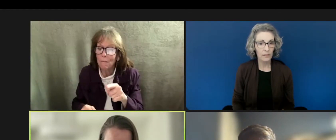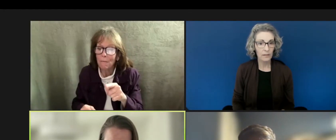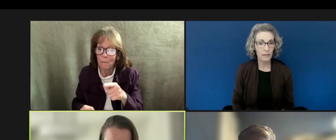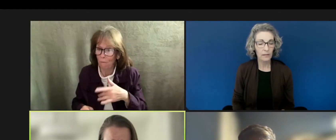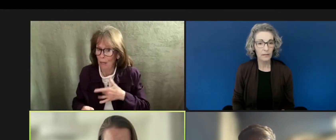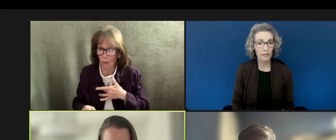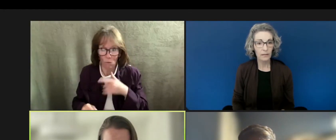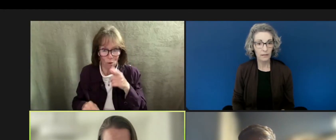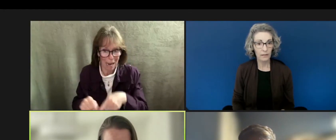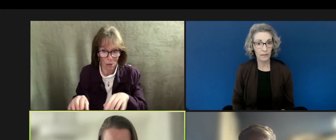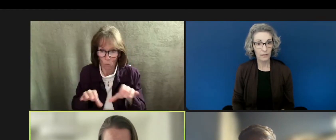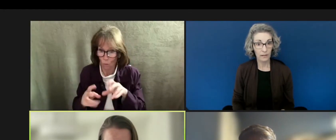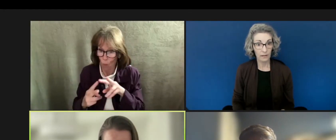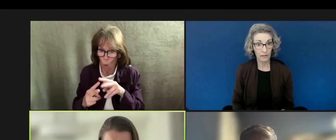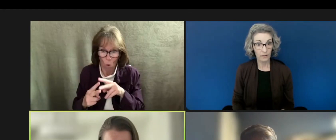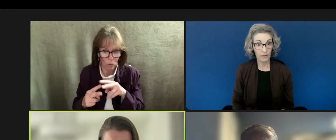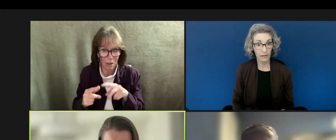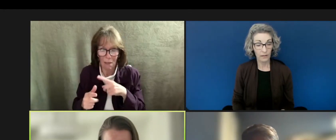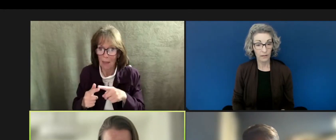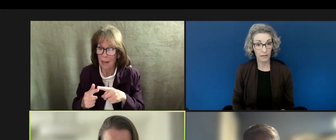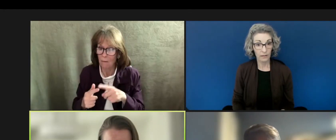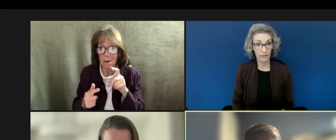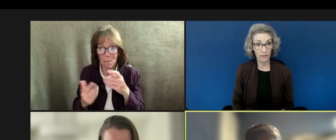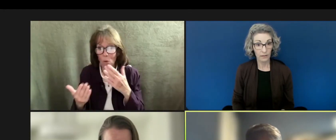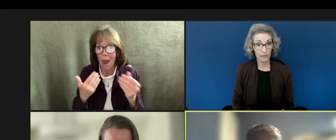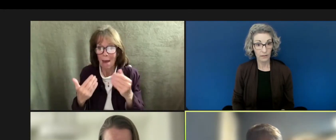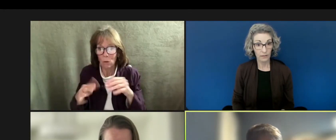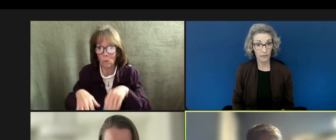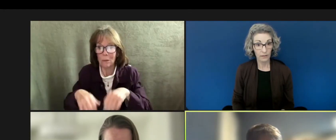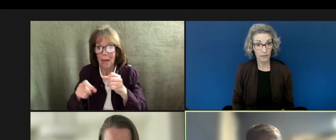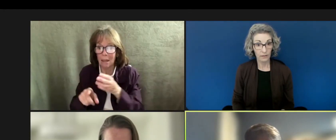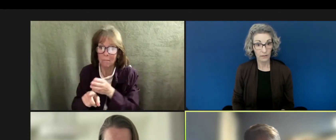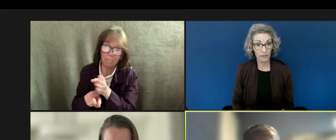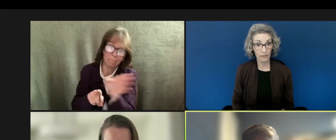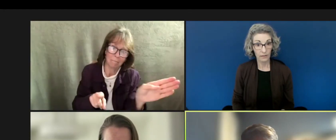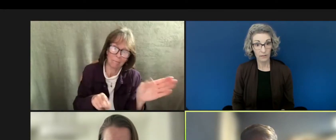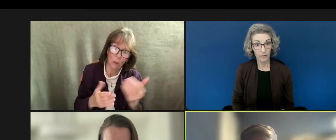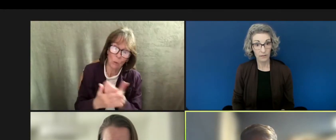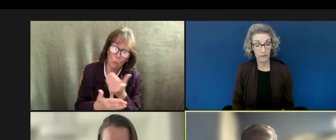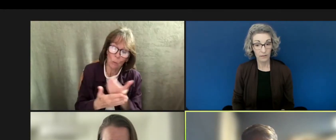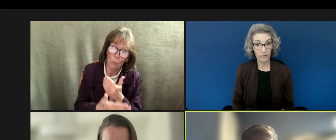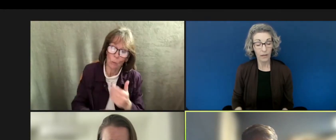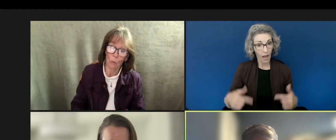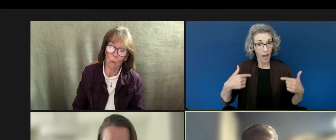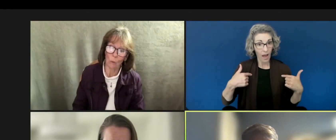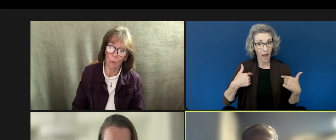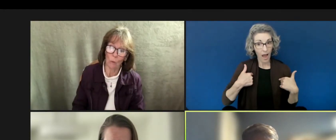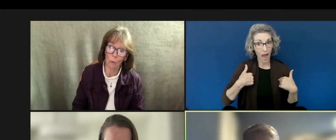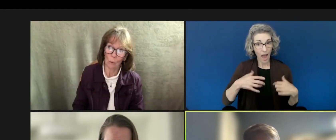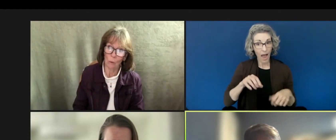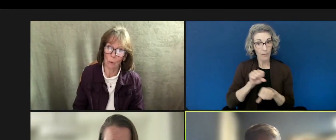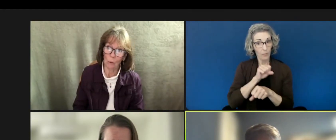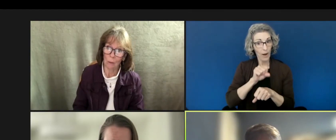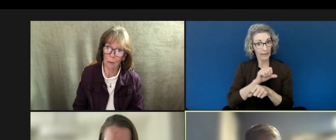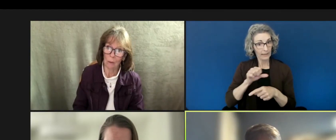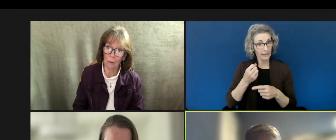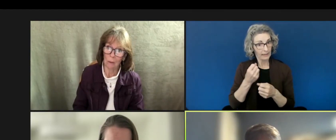you probably need to take another direction. Yeah, I'm practicing safely, aren't I?